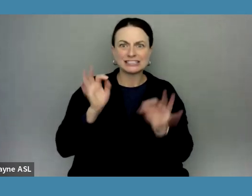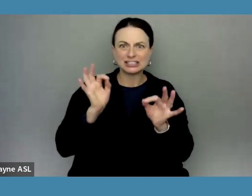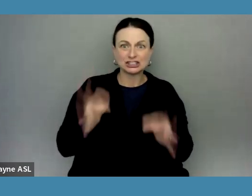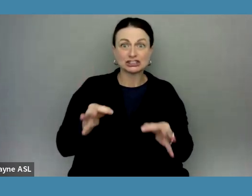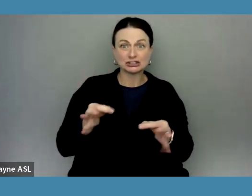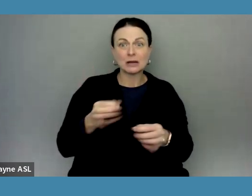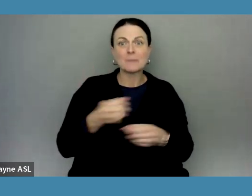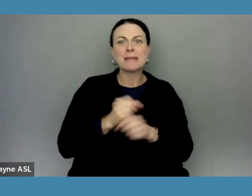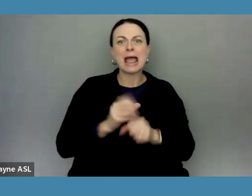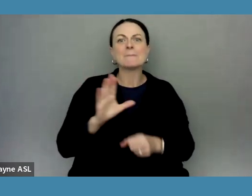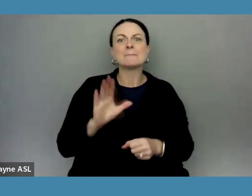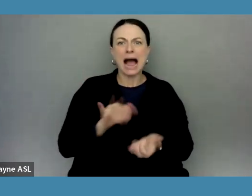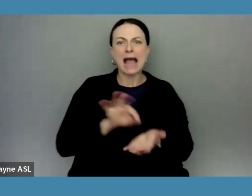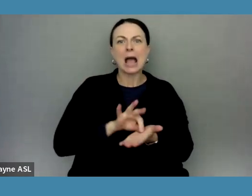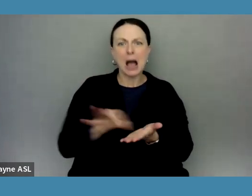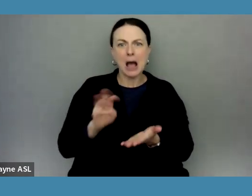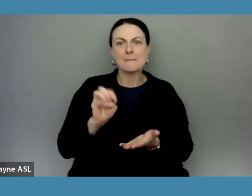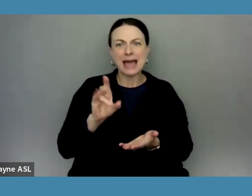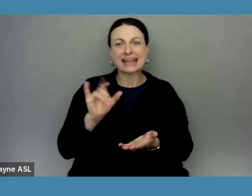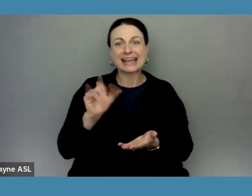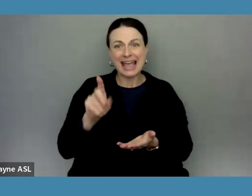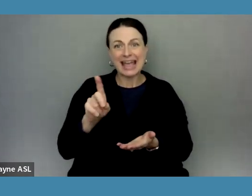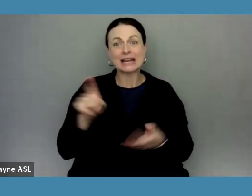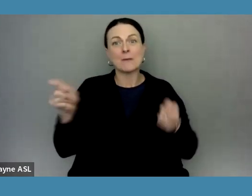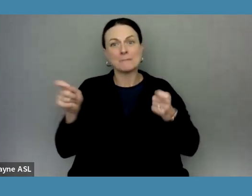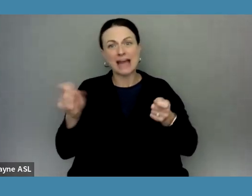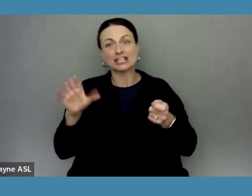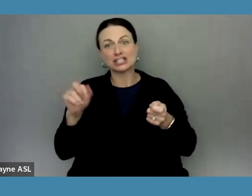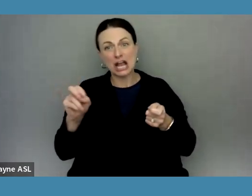by a Medicaid managed care company or the long-term care waiver.